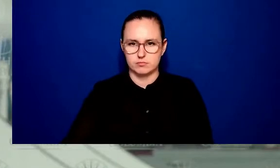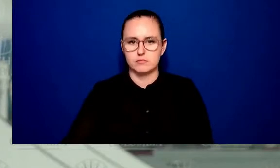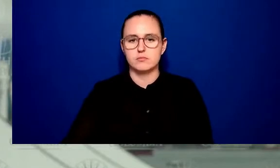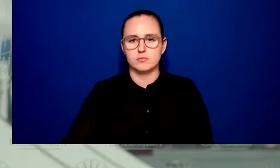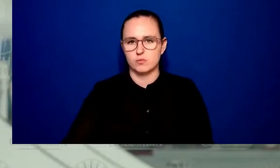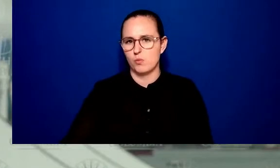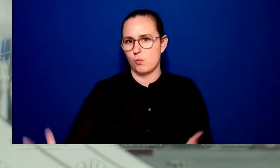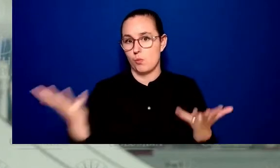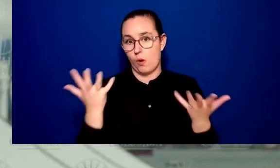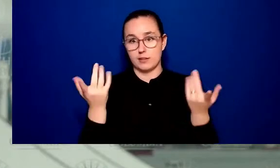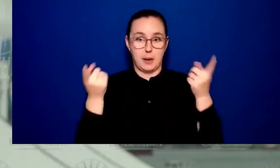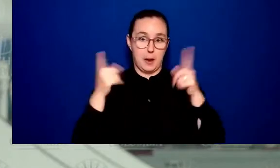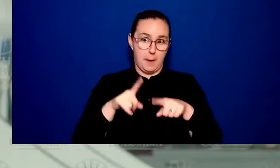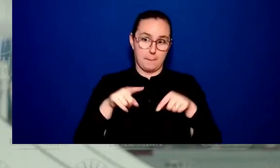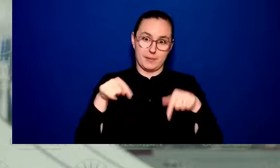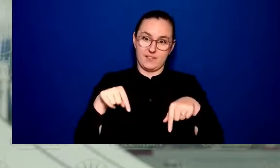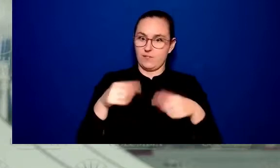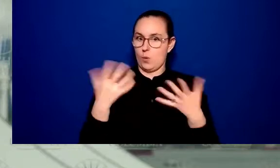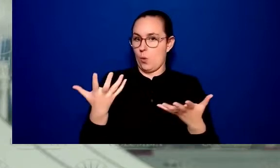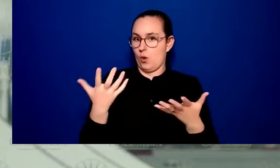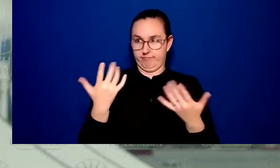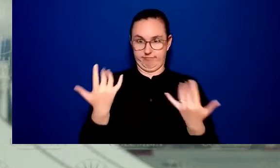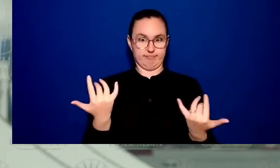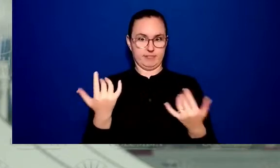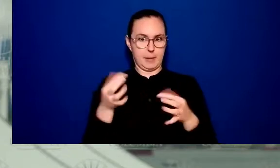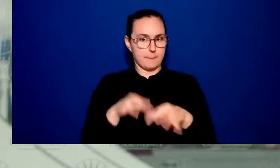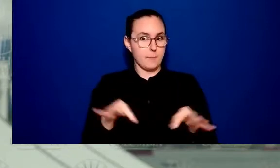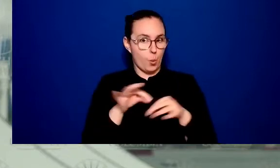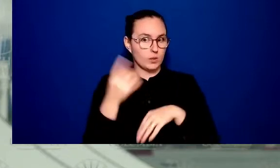just for workers, but to keep